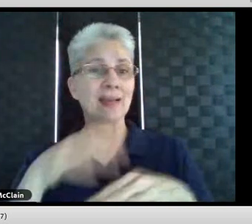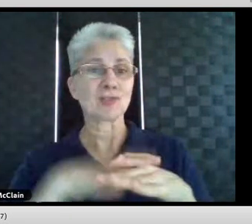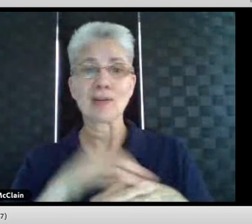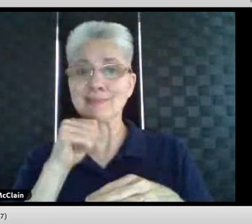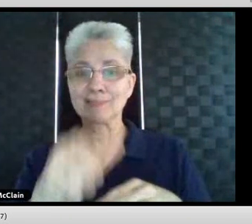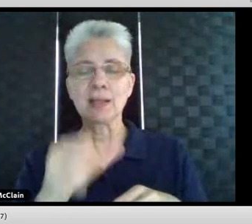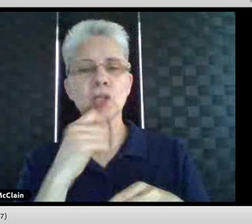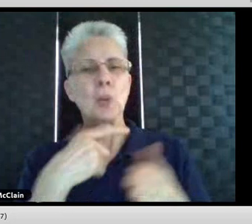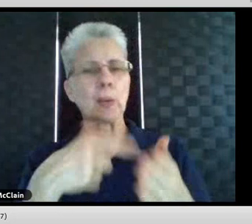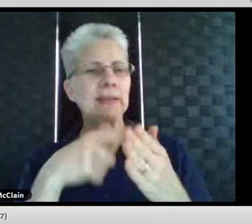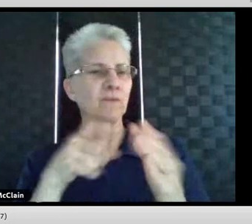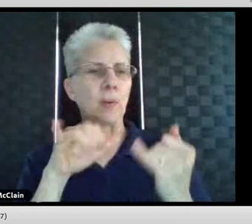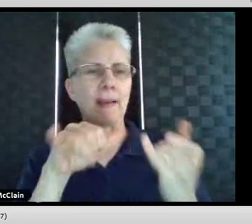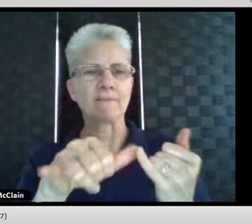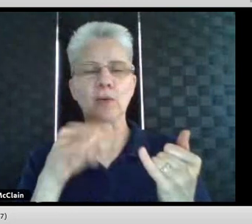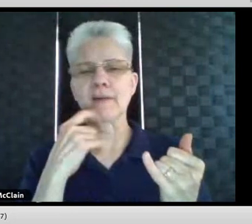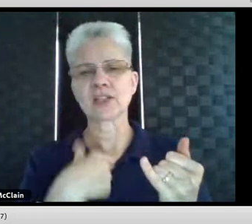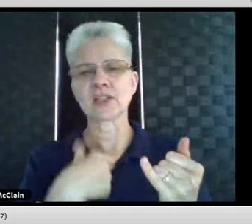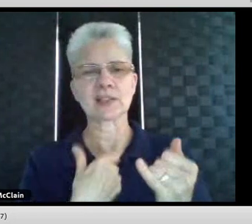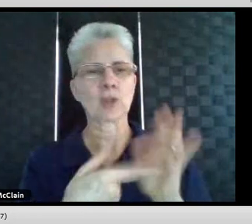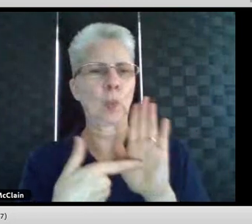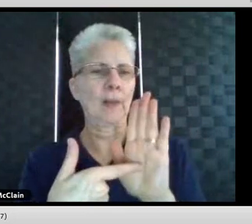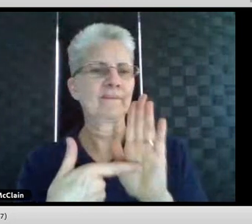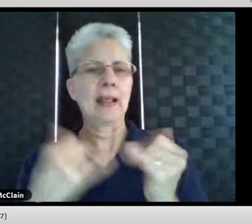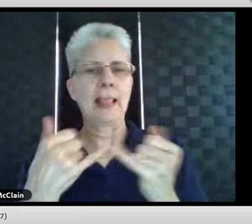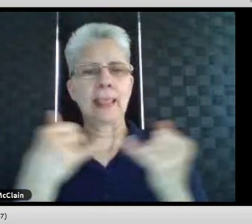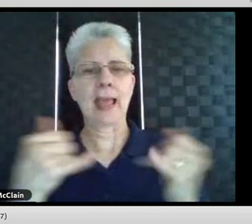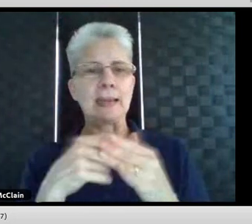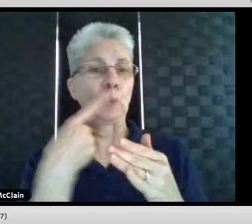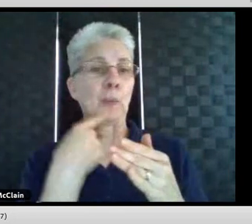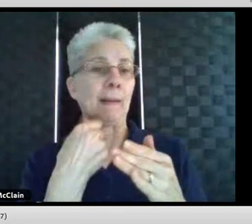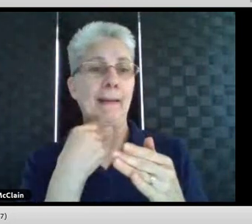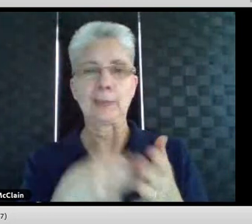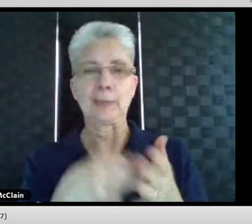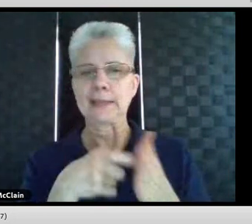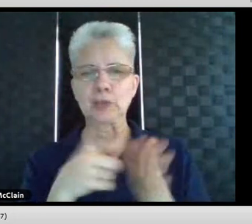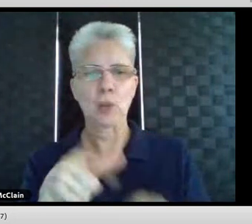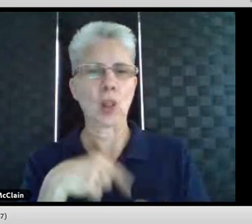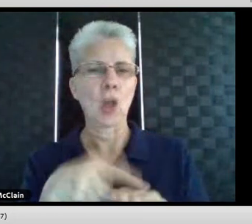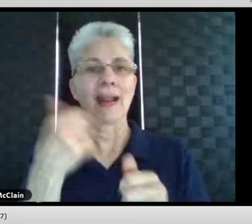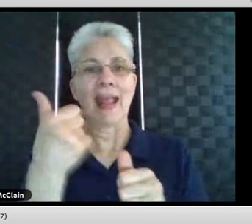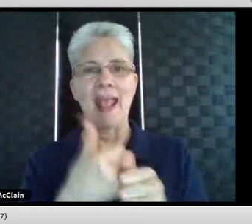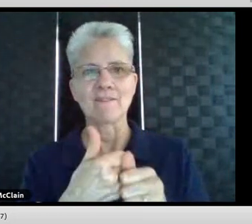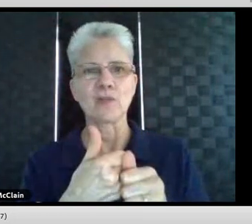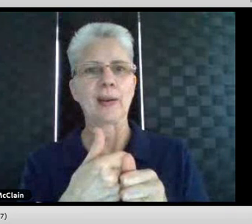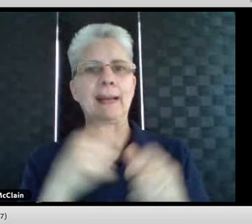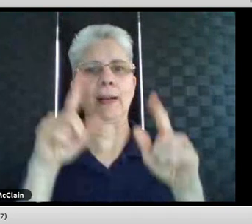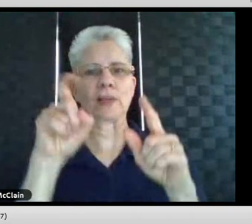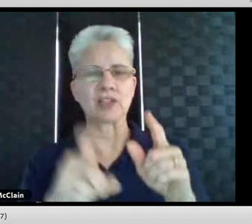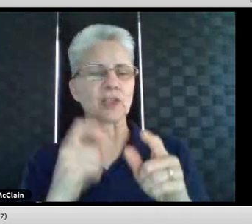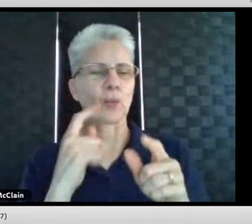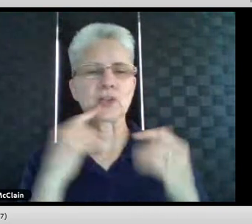and it would take forever if I just revealed the line that's in red on every single slide, so we're just going to go for it,